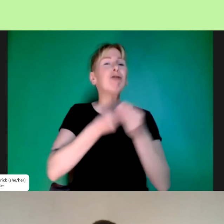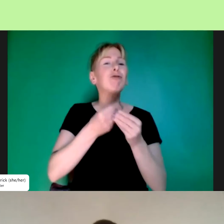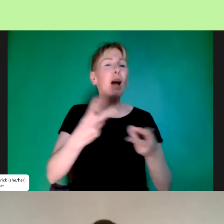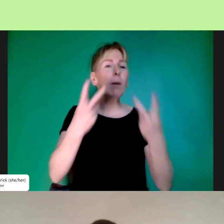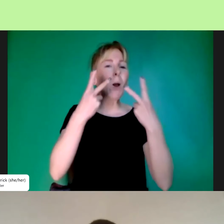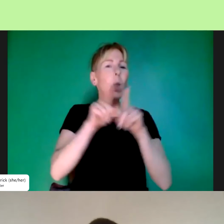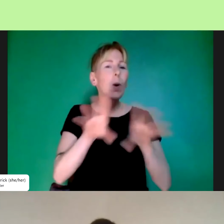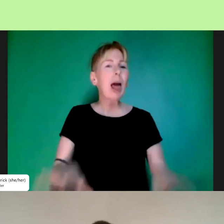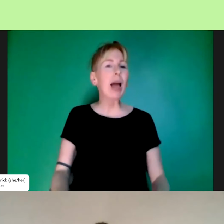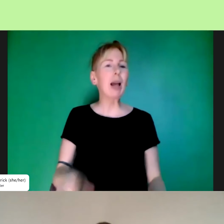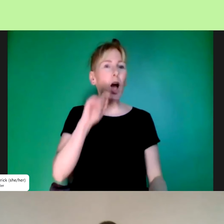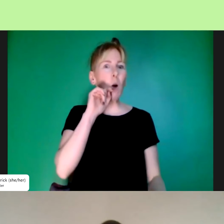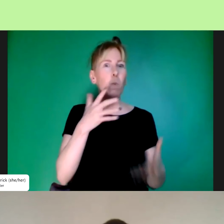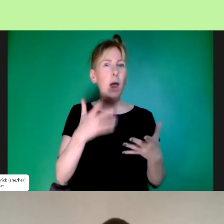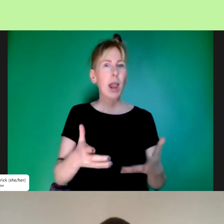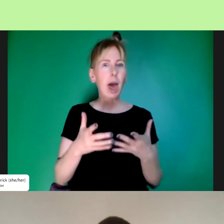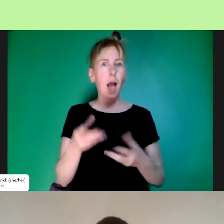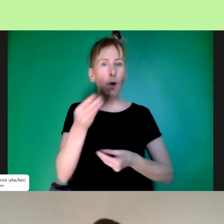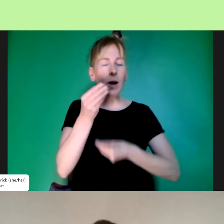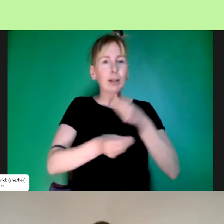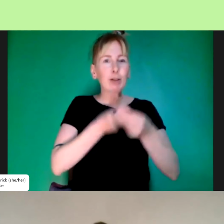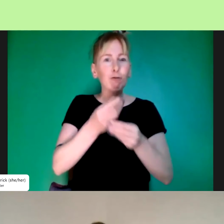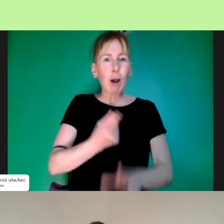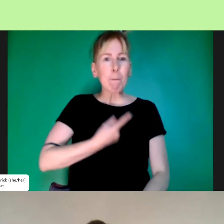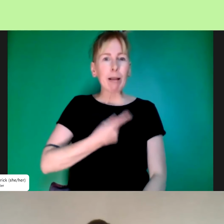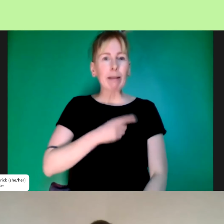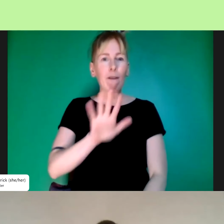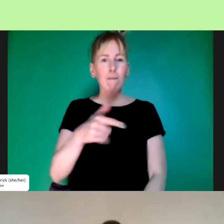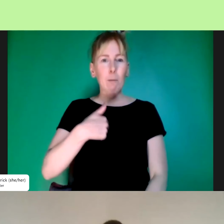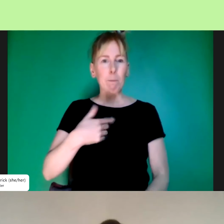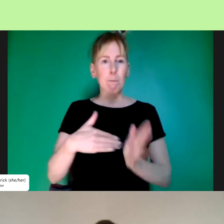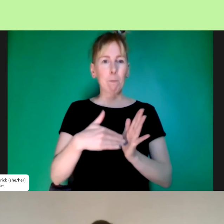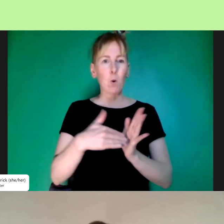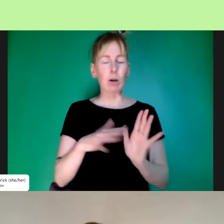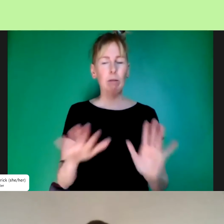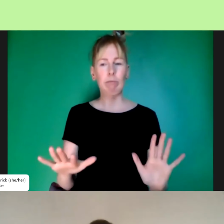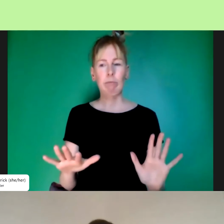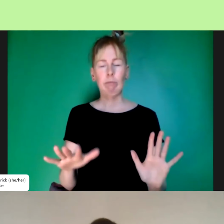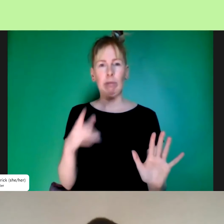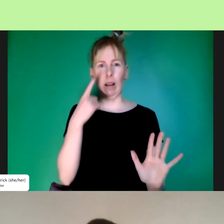Oh no, it's quite hard to do, isn't it? I can't just say like chilled guys into